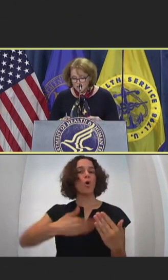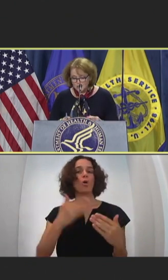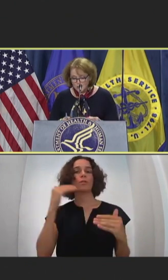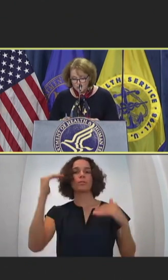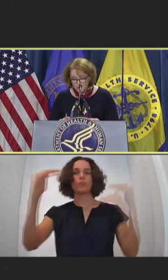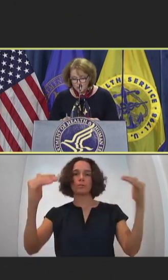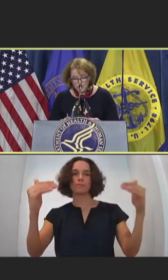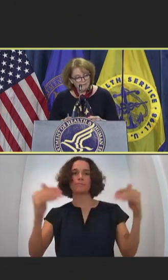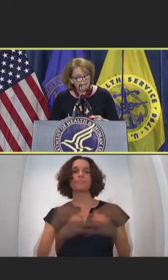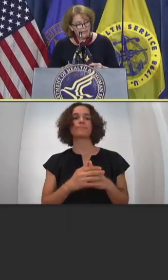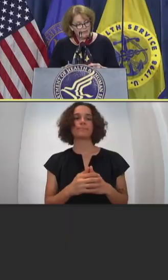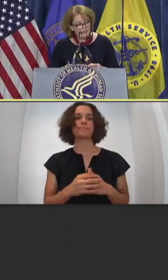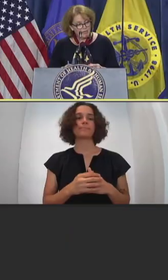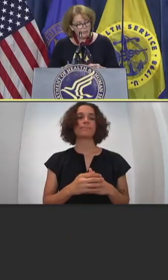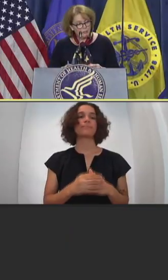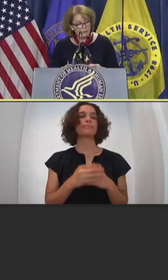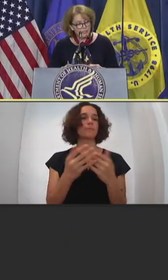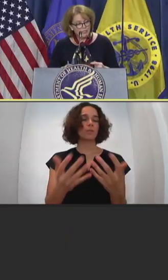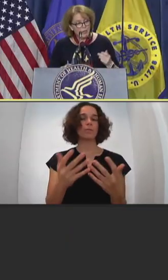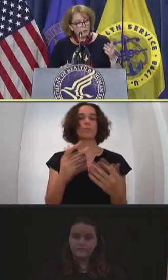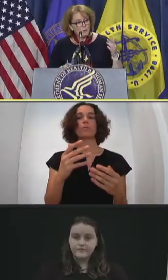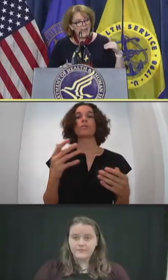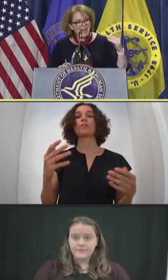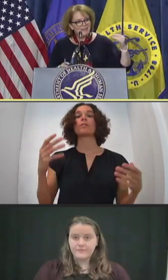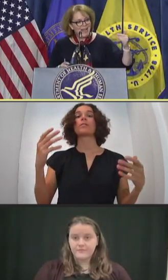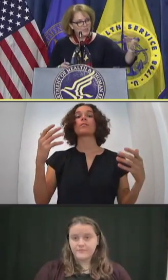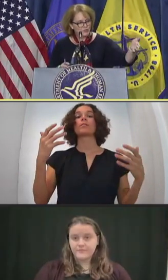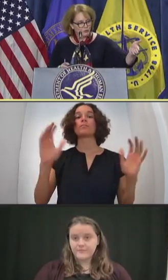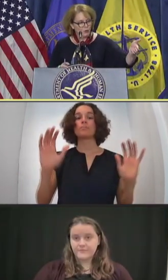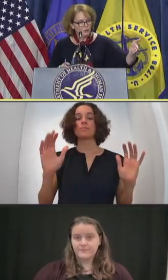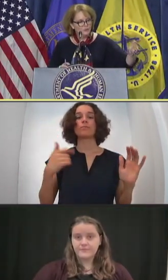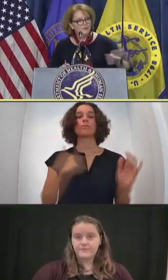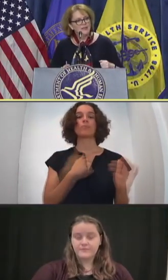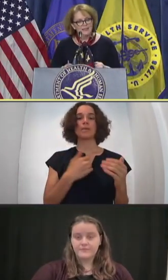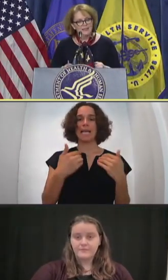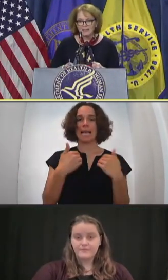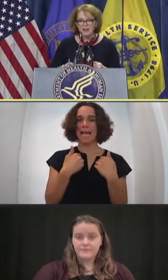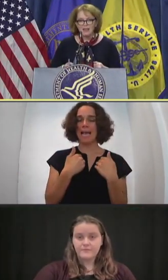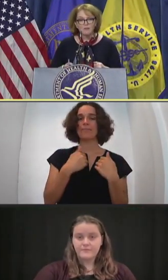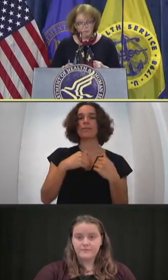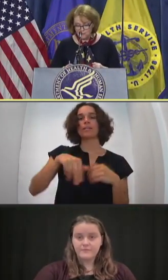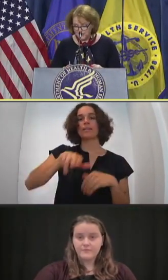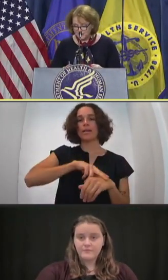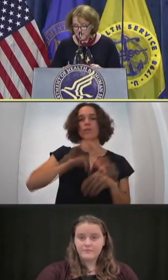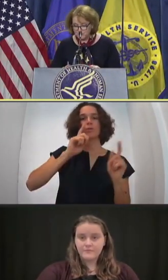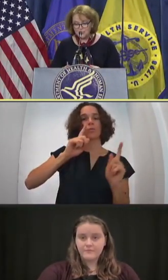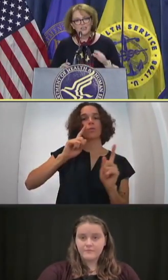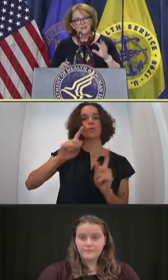So, in conclusion, we have national goals that have already been established, and that